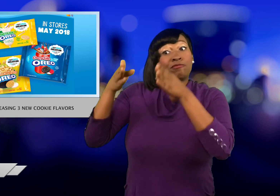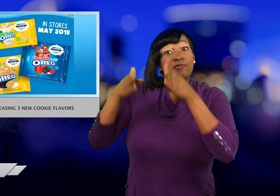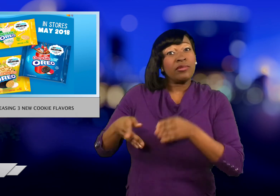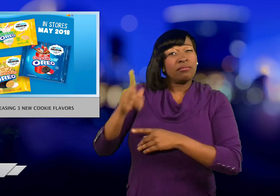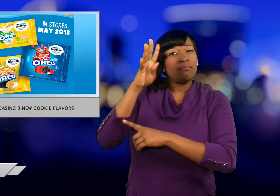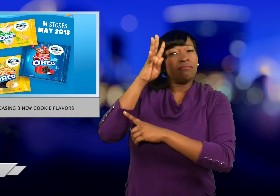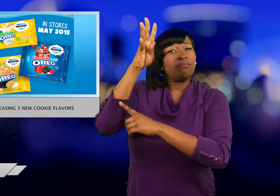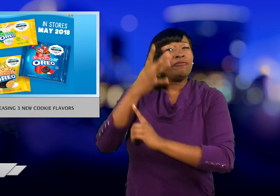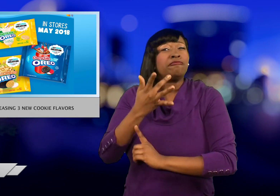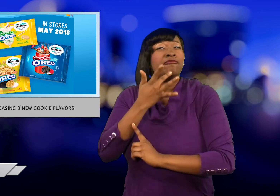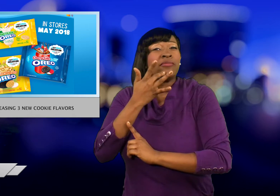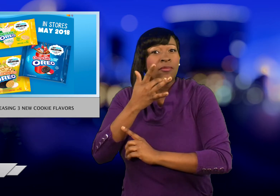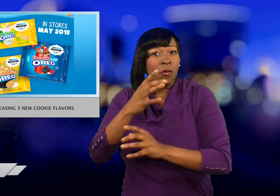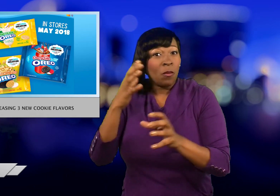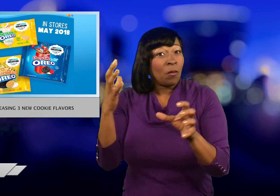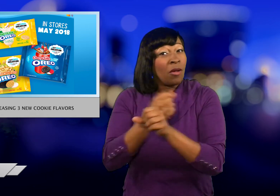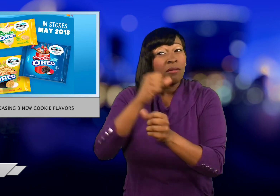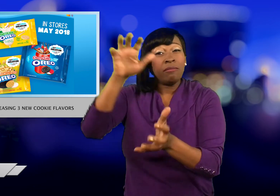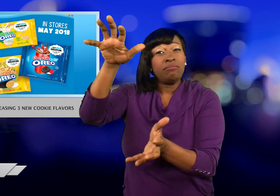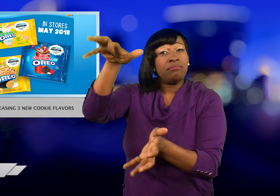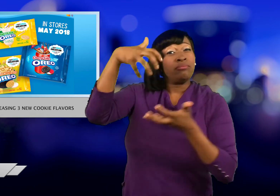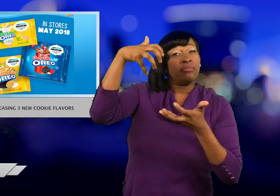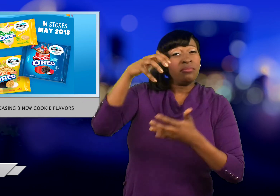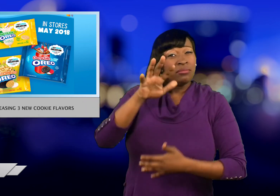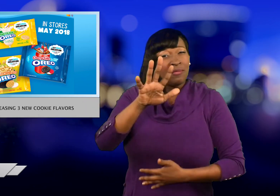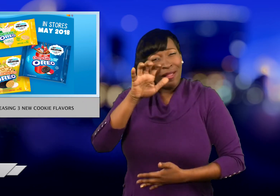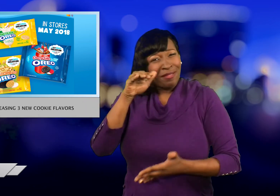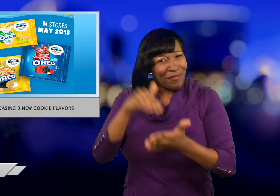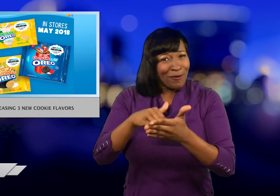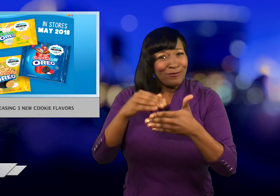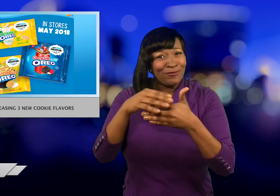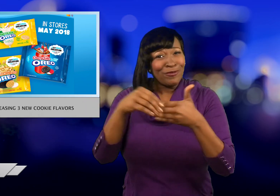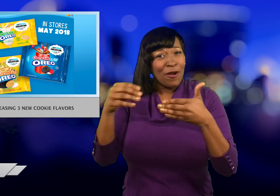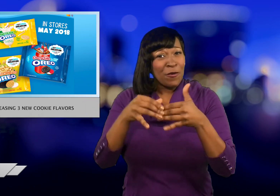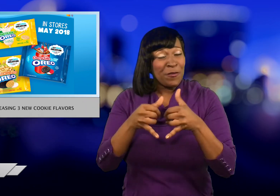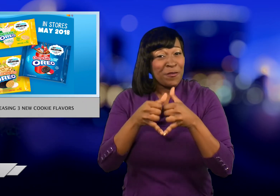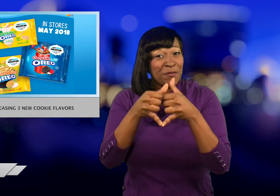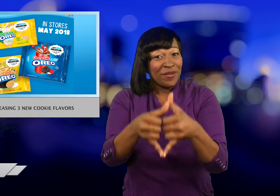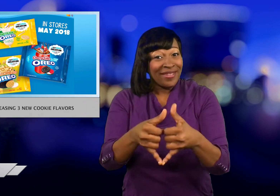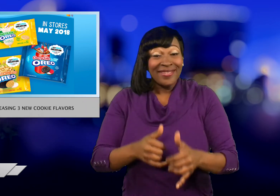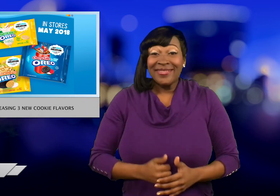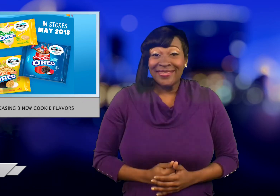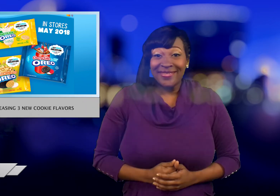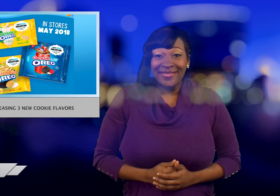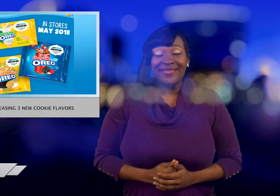The creator of the winning flavor gets a $500,000 prize.